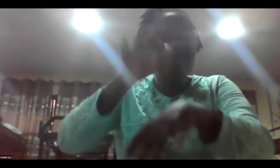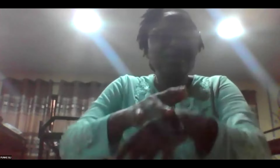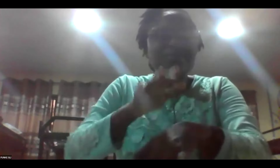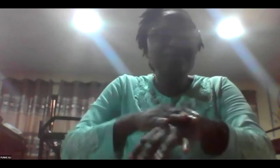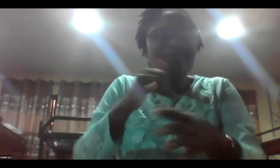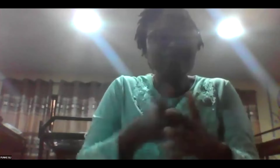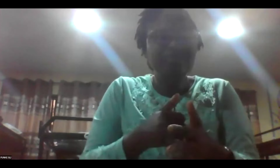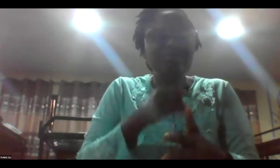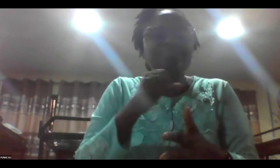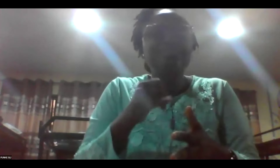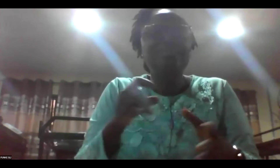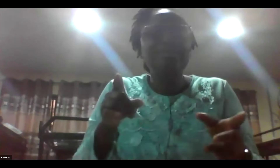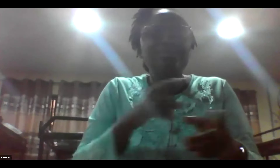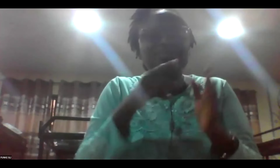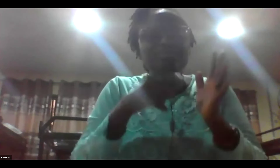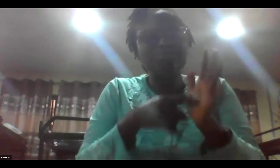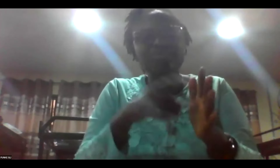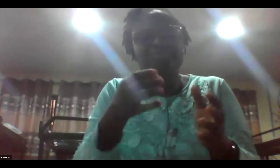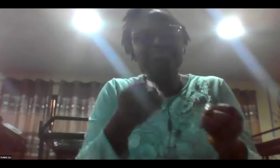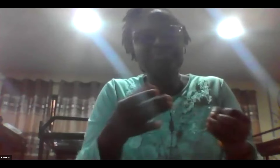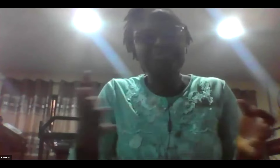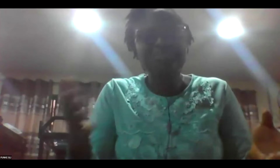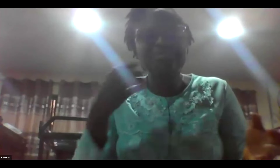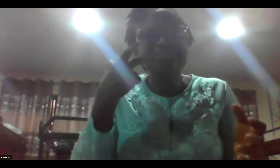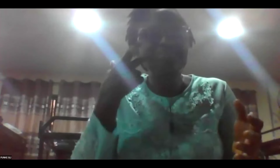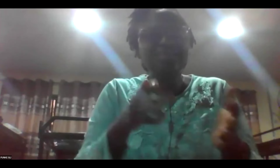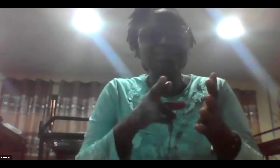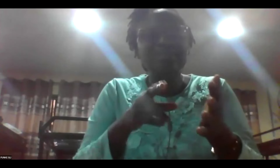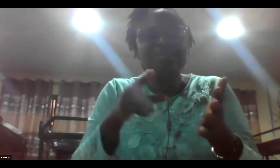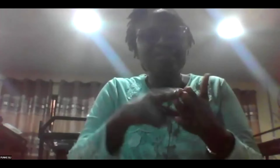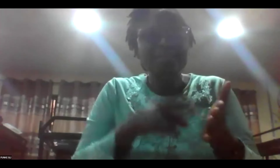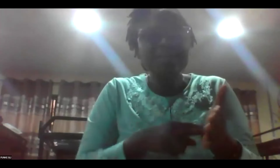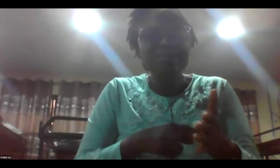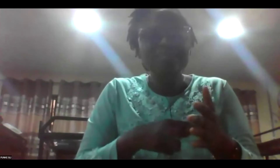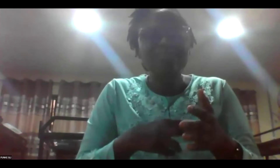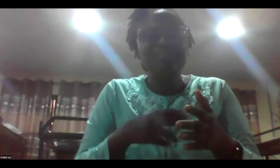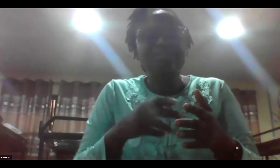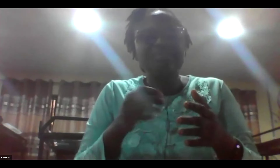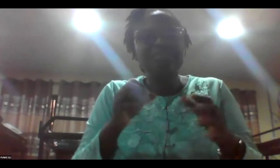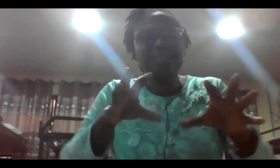it will show you a couple of things you see record, you see, transcribe, you see captions.